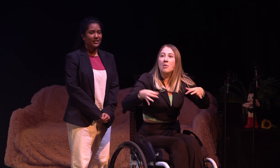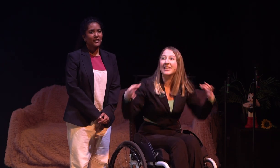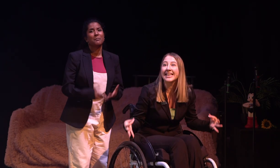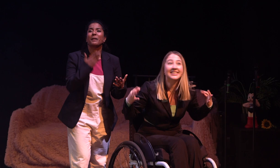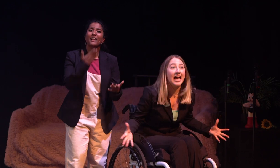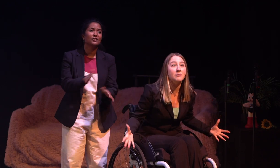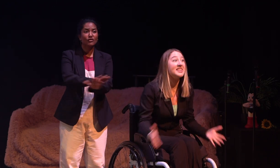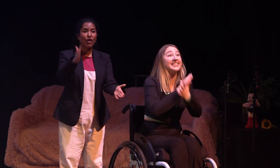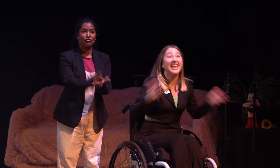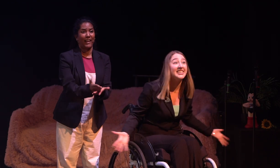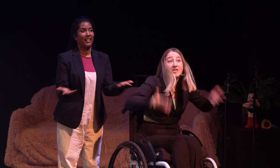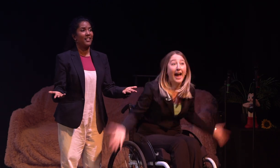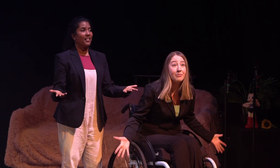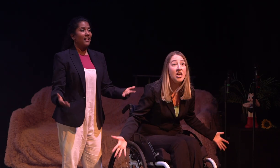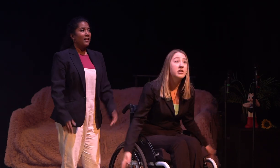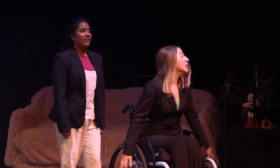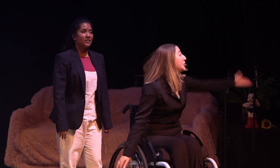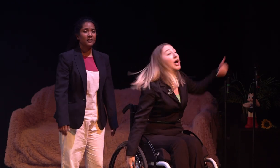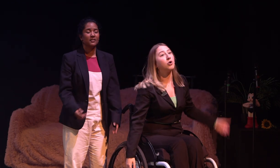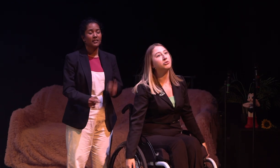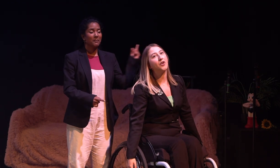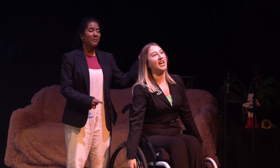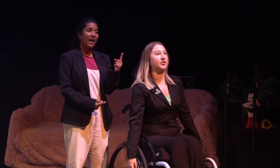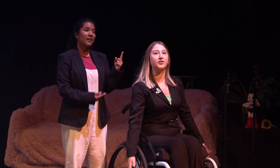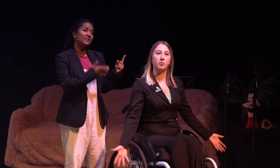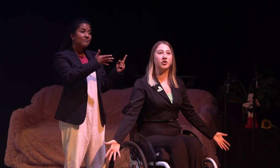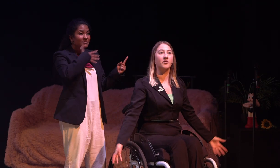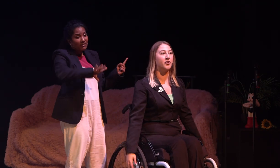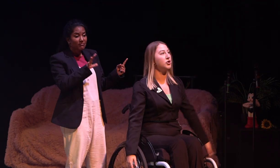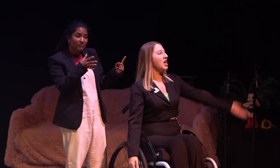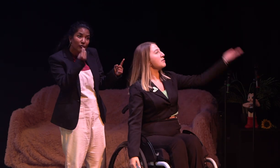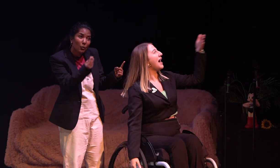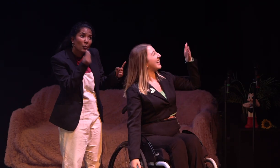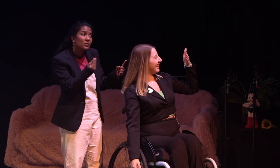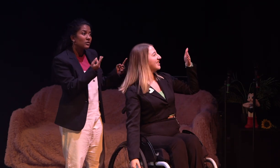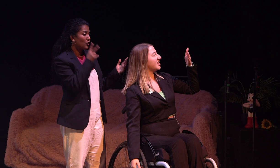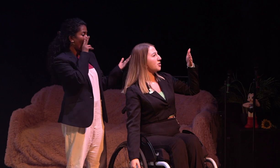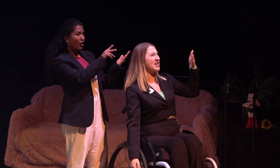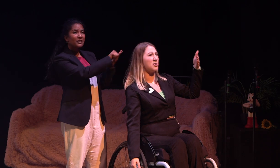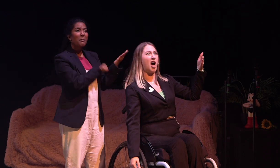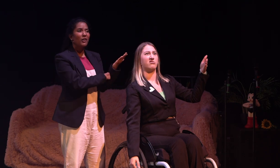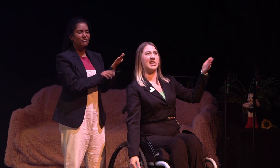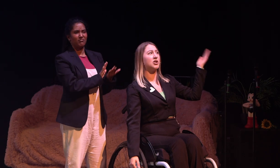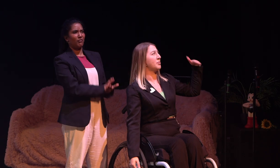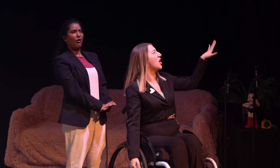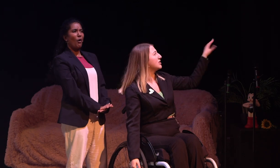isn't happening. Jacko comes over and asks if she wants some food. Me Ma glances at the menu card, wrinkles up her nose